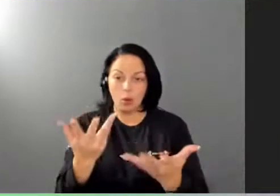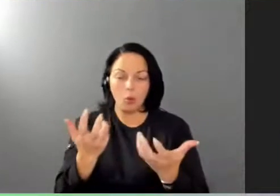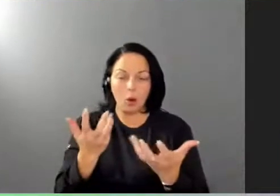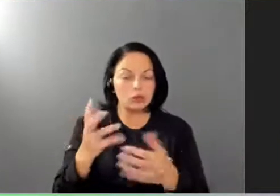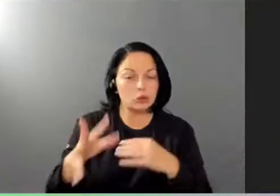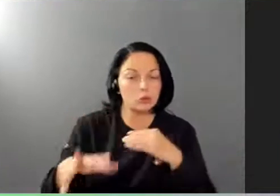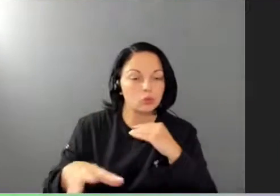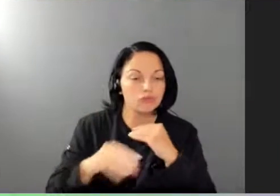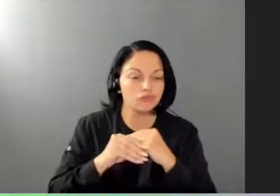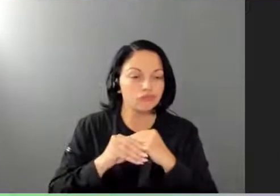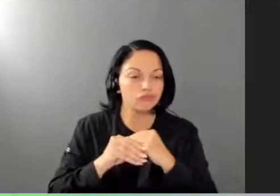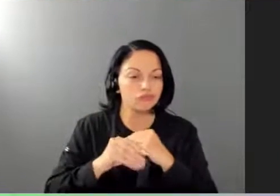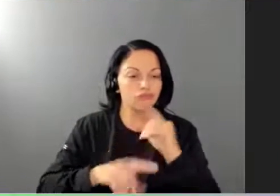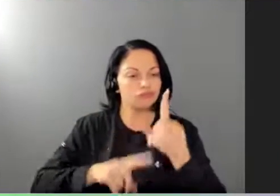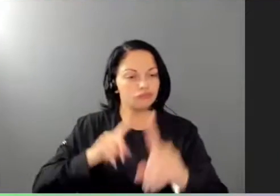questions that we have and the